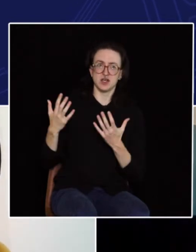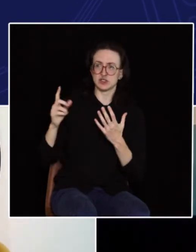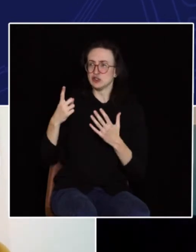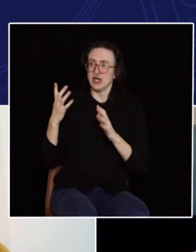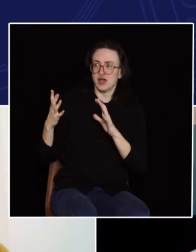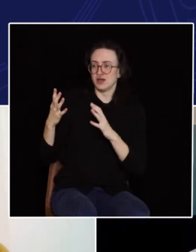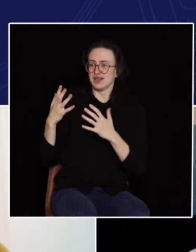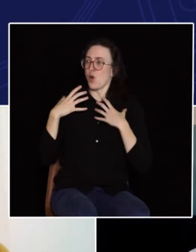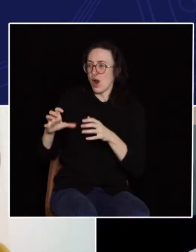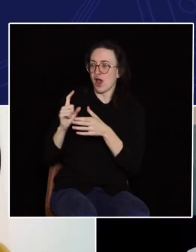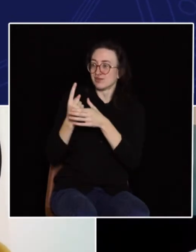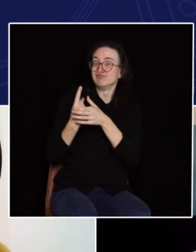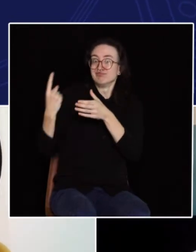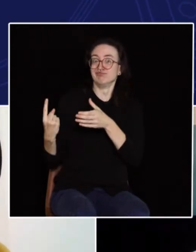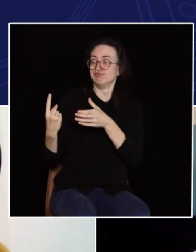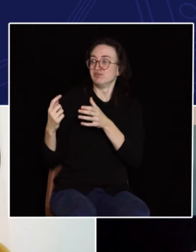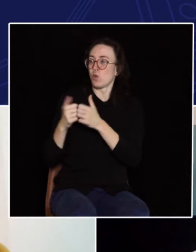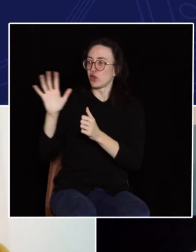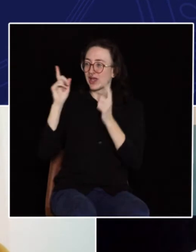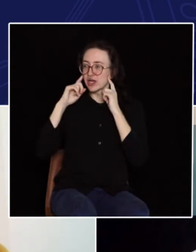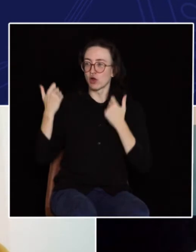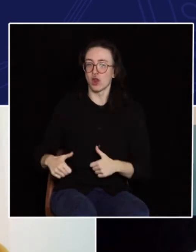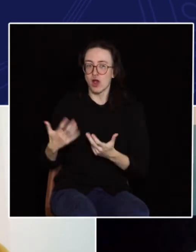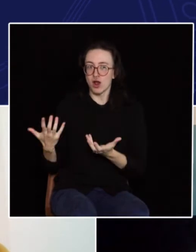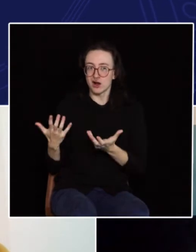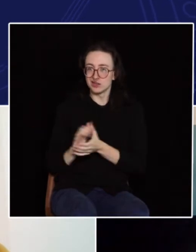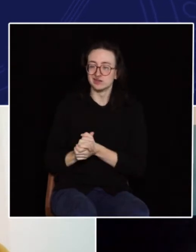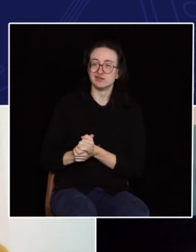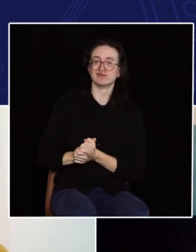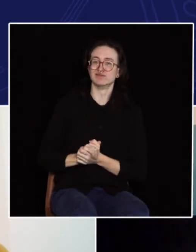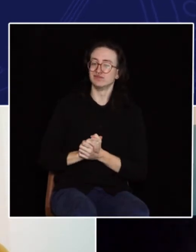Just trying not to stand out too much with your hearing loss.